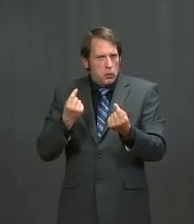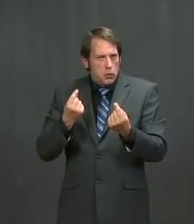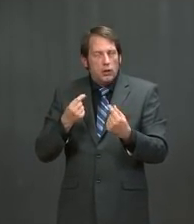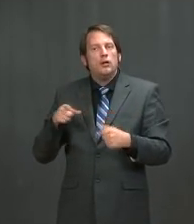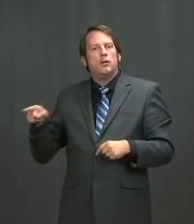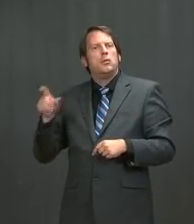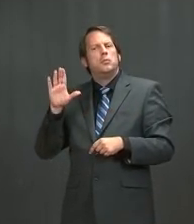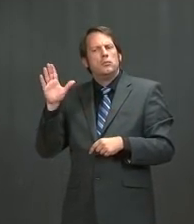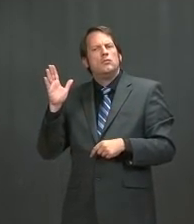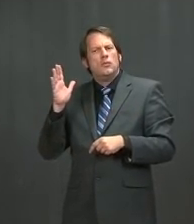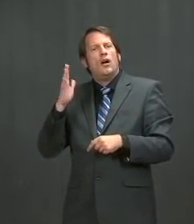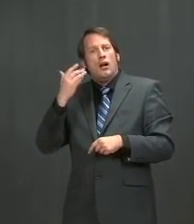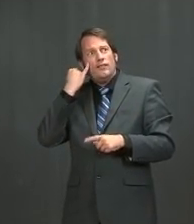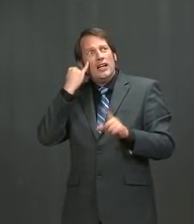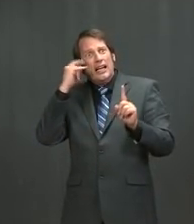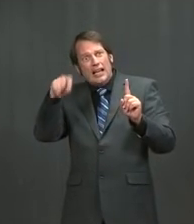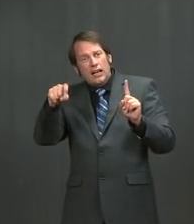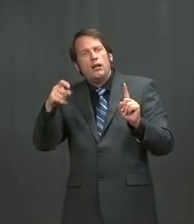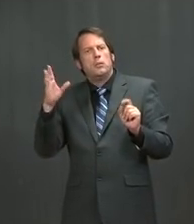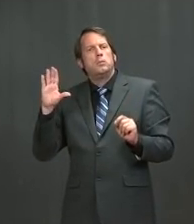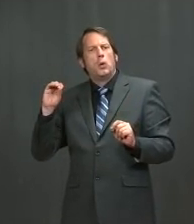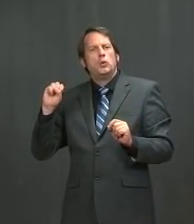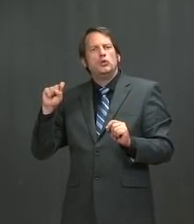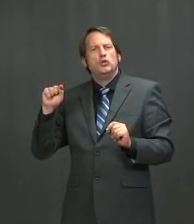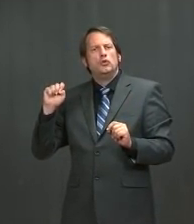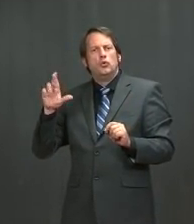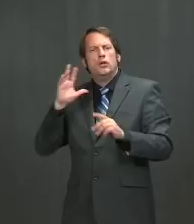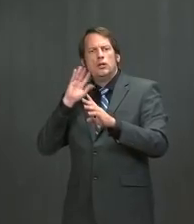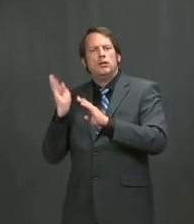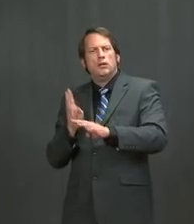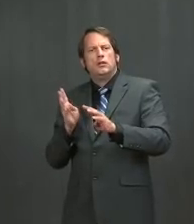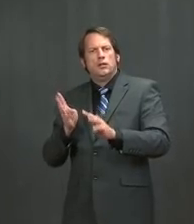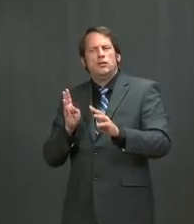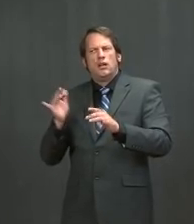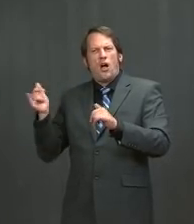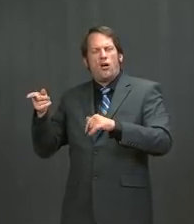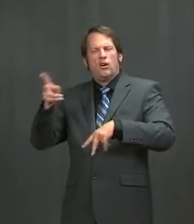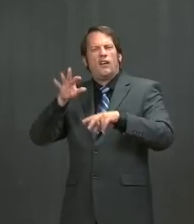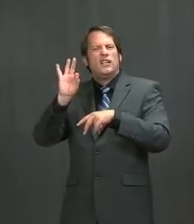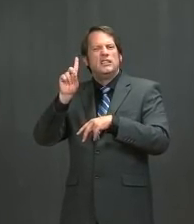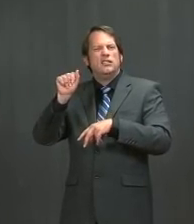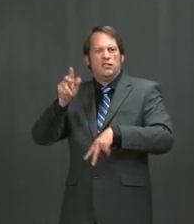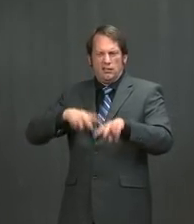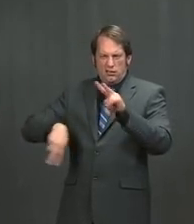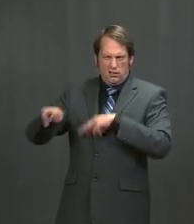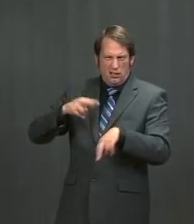you know, they're being reviewed by the FDA. So I'm not sure -- that's just a process that's ongoing with companies and HHS.